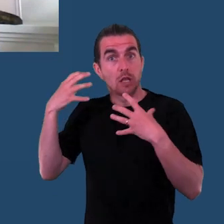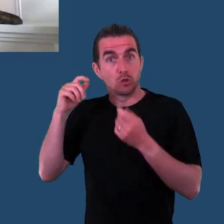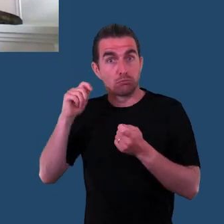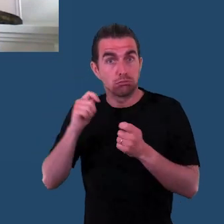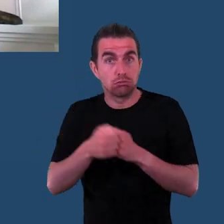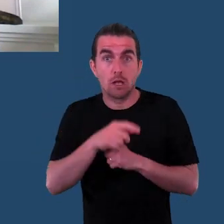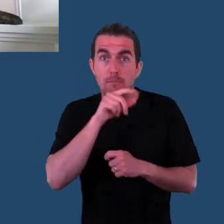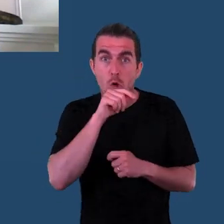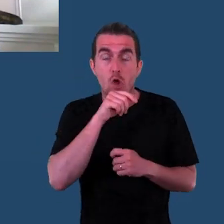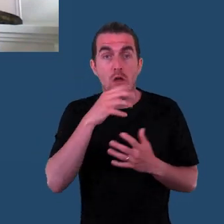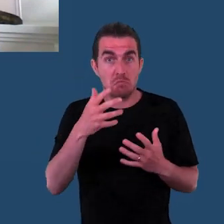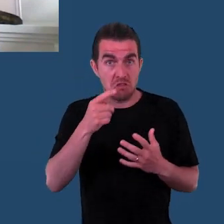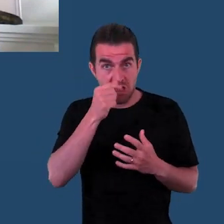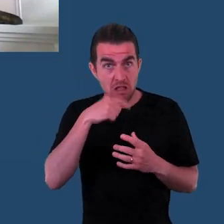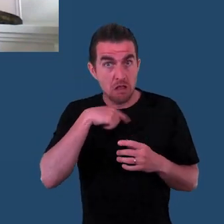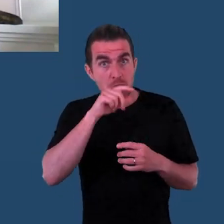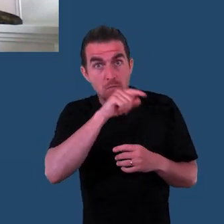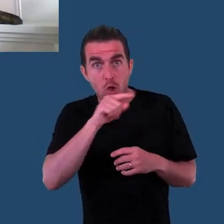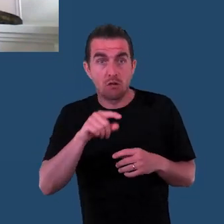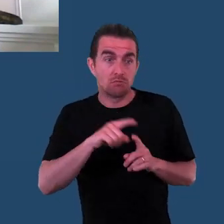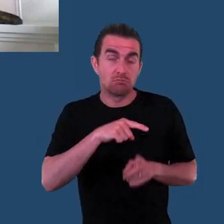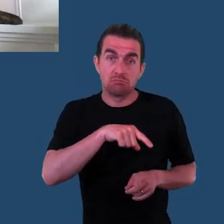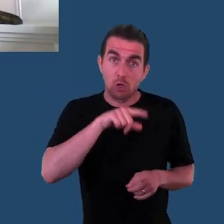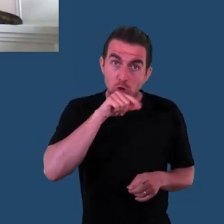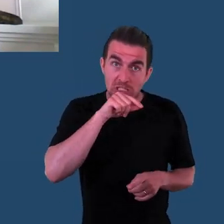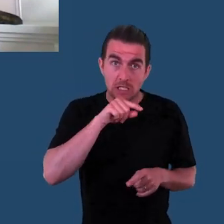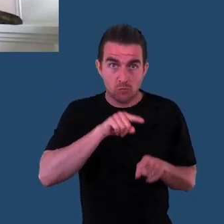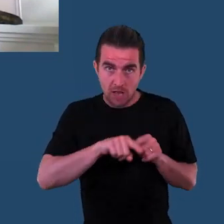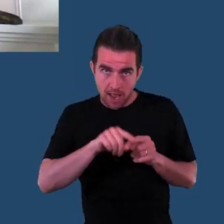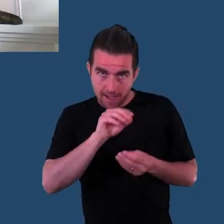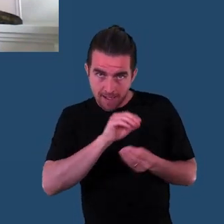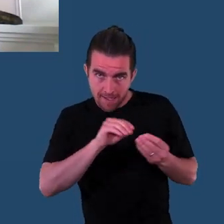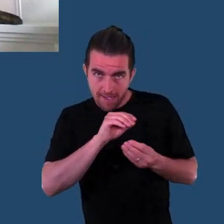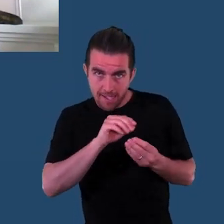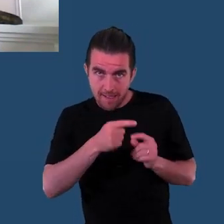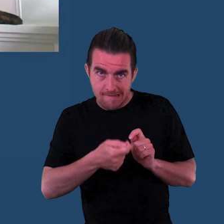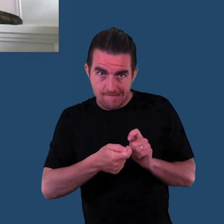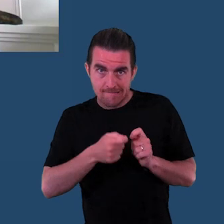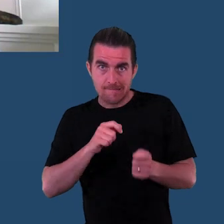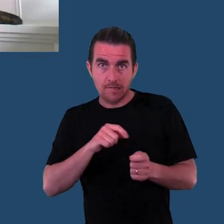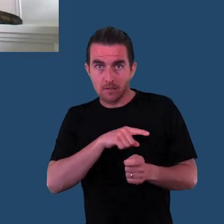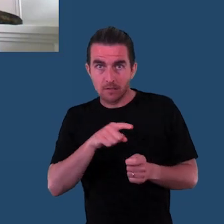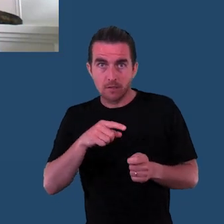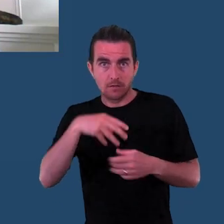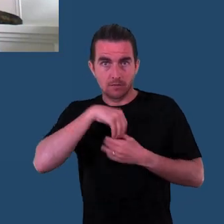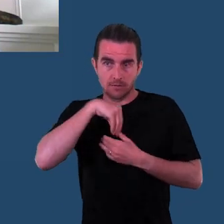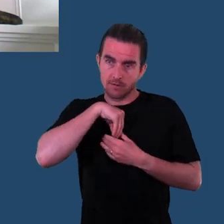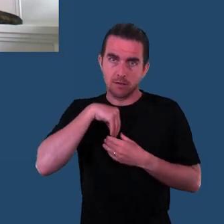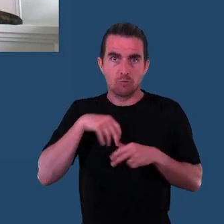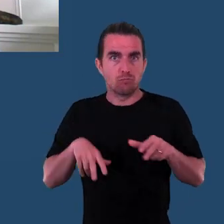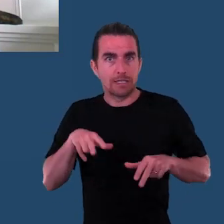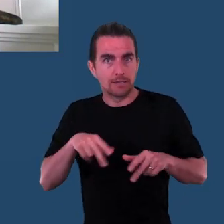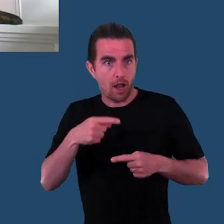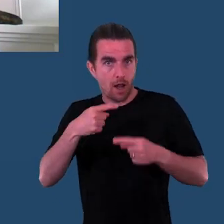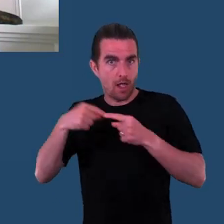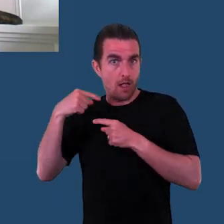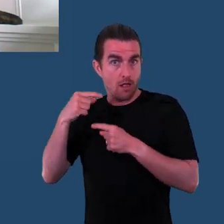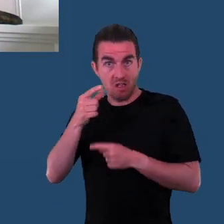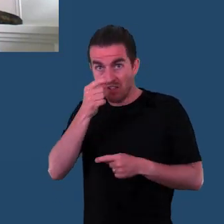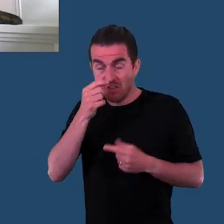yeah, whether reverse engineering birds like chickens in order to see these reptilian features will add anything